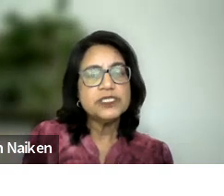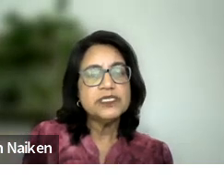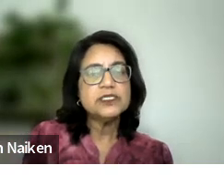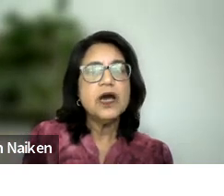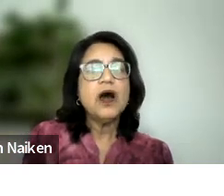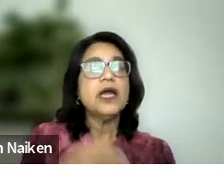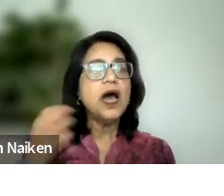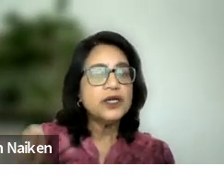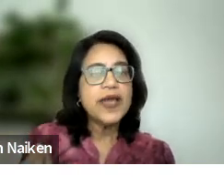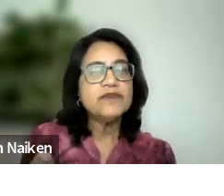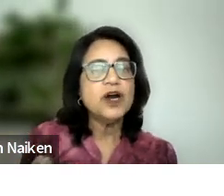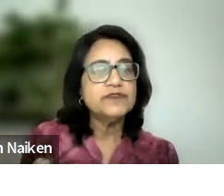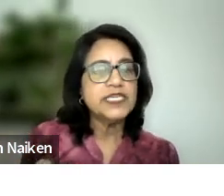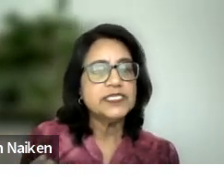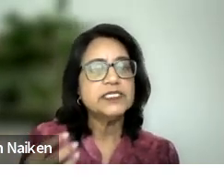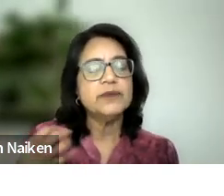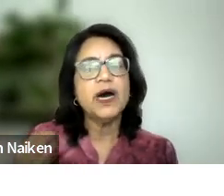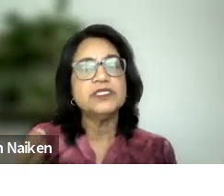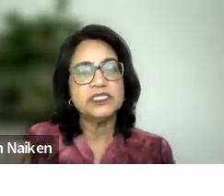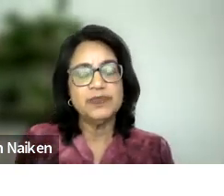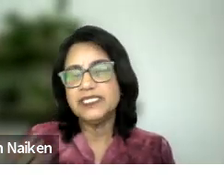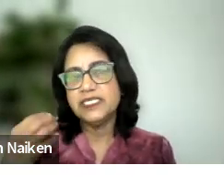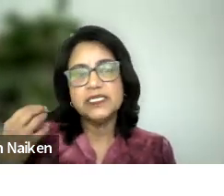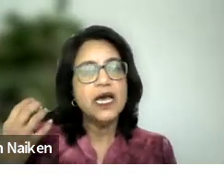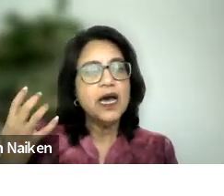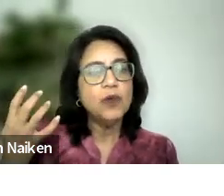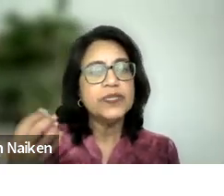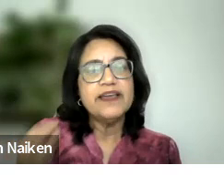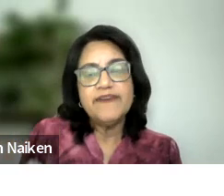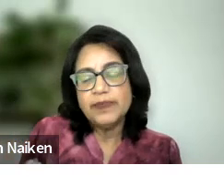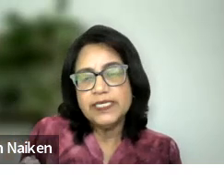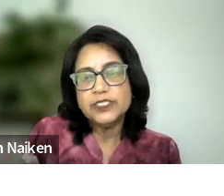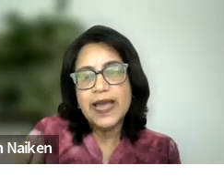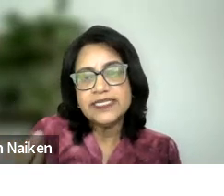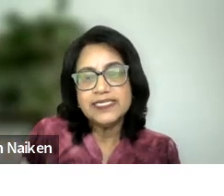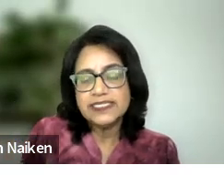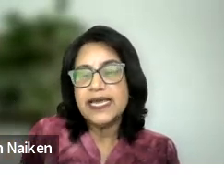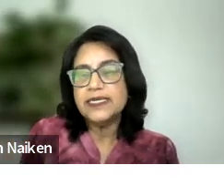So a couple of things and the next slide will show just a couple of things that you can think about in terms of what can be done when you are reaching out to the Asian American community.